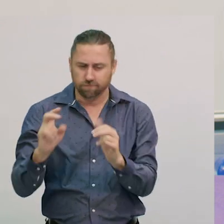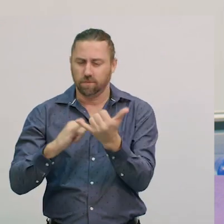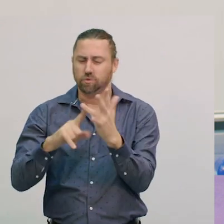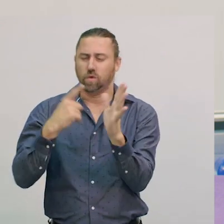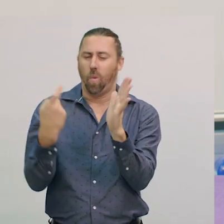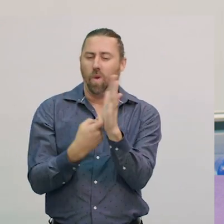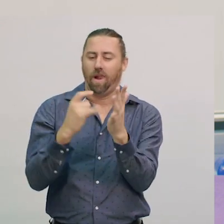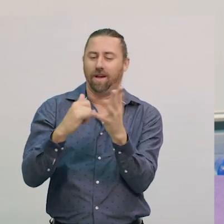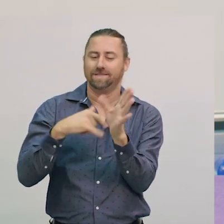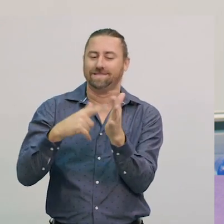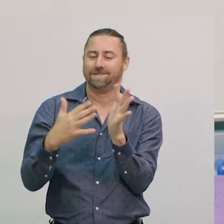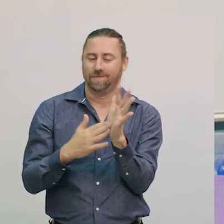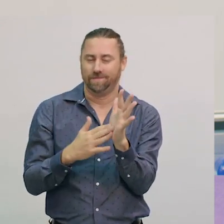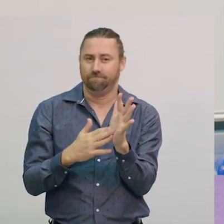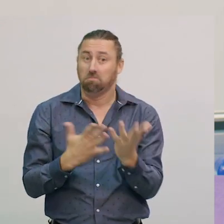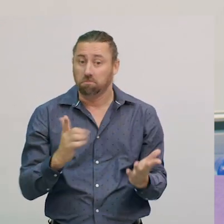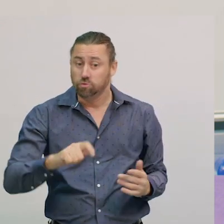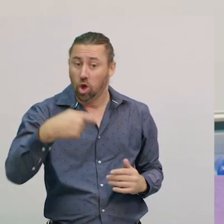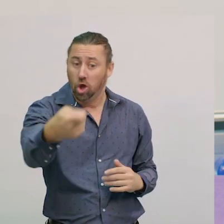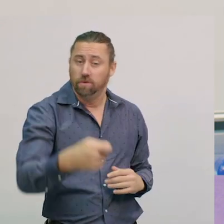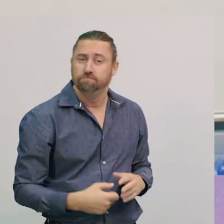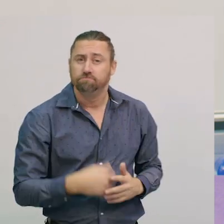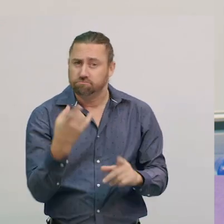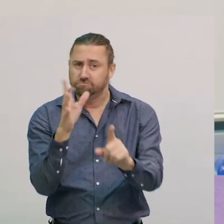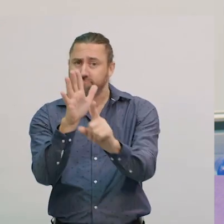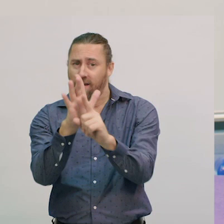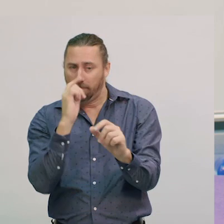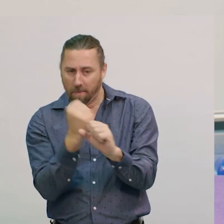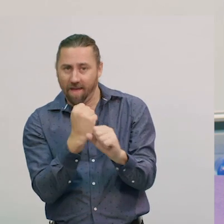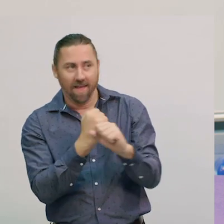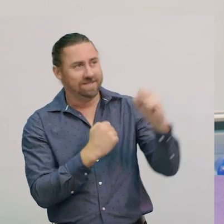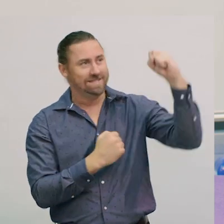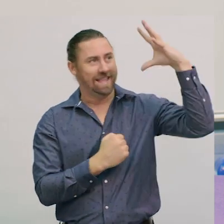Now it’s your turn. You might like to create your own model of the Earth, Moon and Sun.